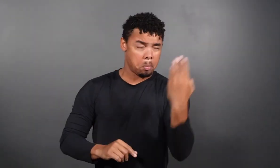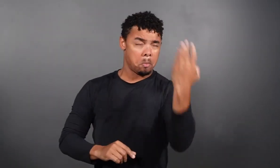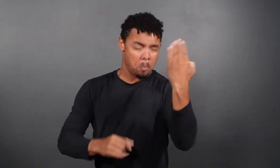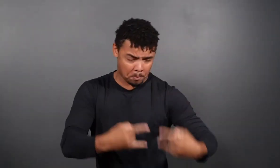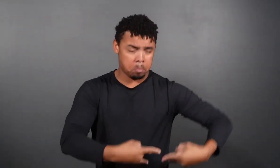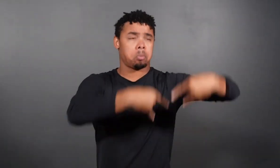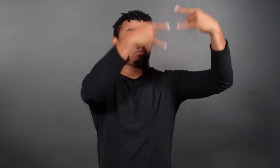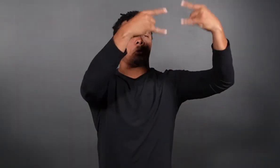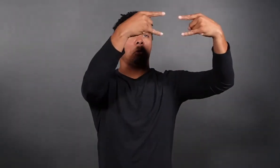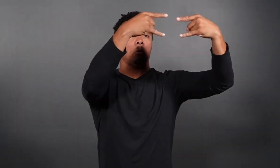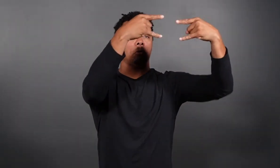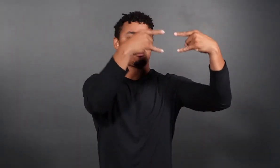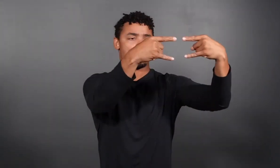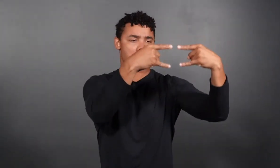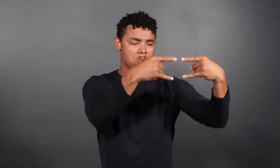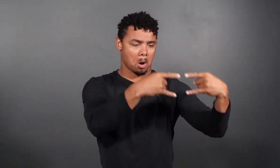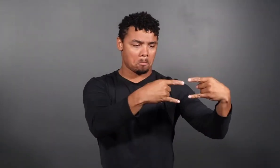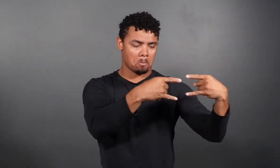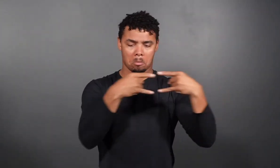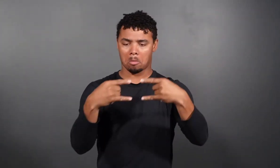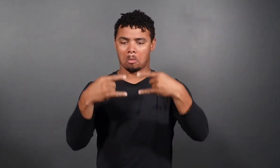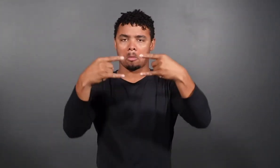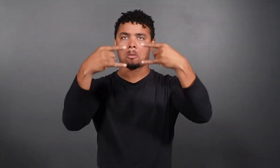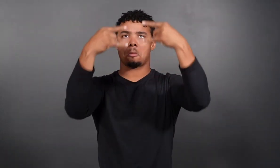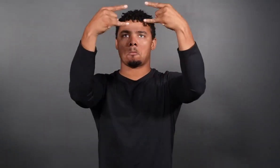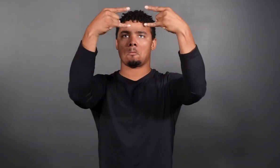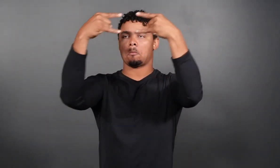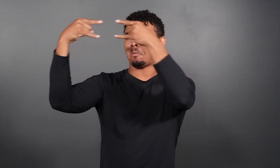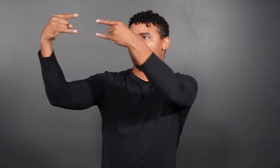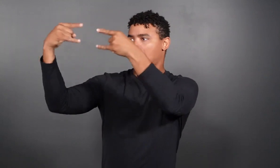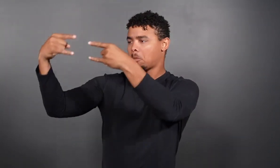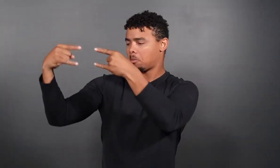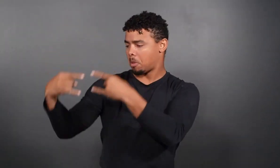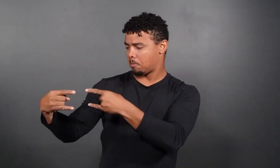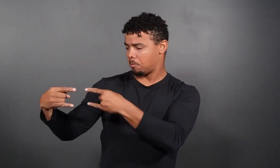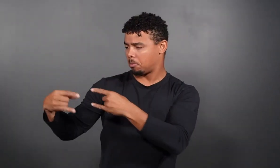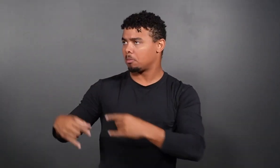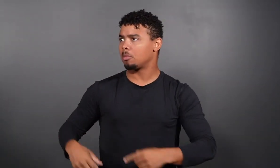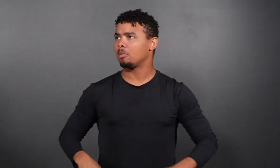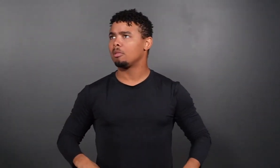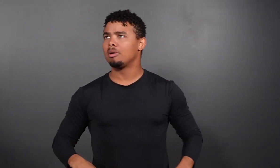on one side, images slide up into view then in the middle and on the other side